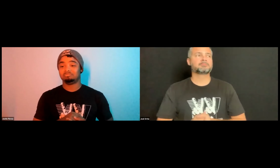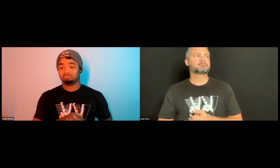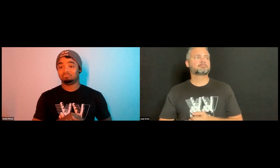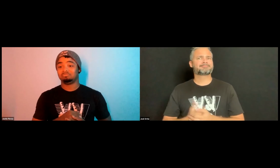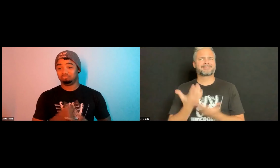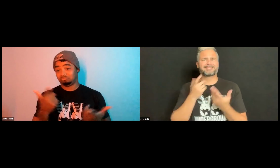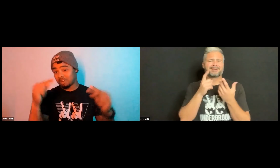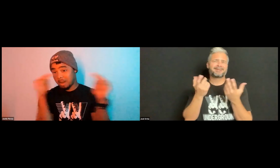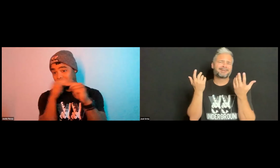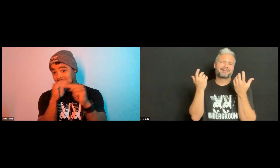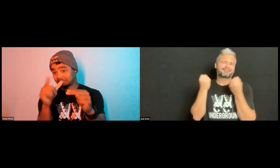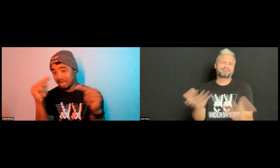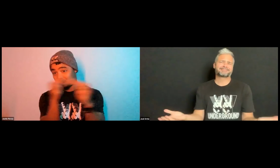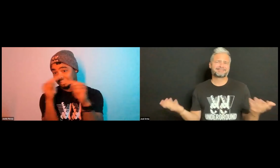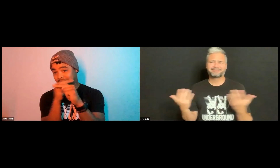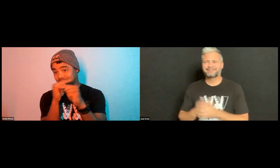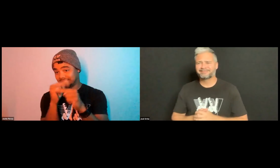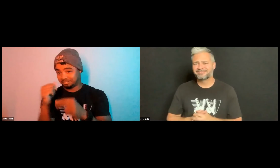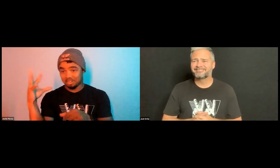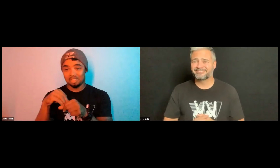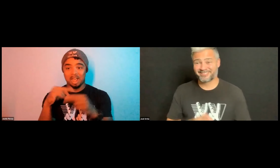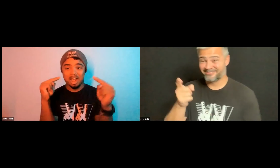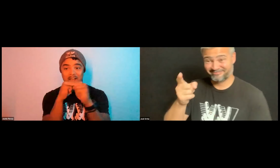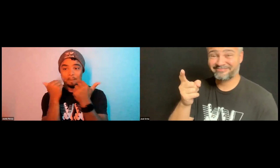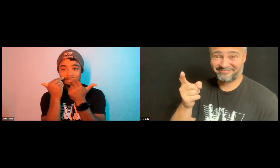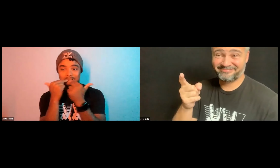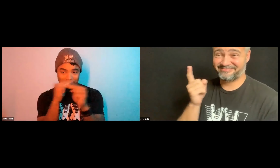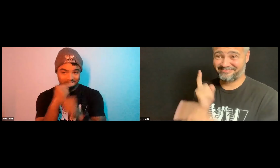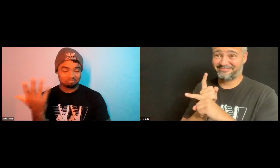Yes, comedy definitely was involved.